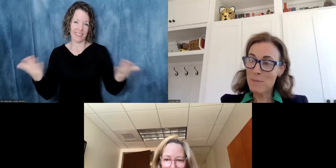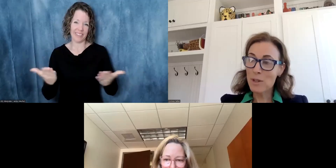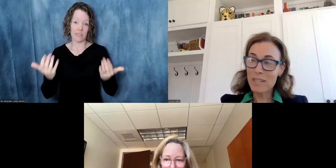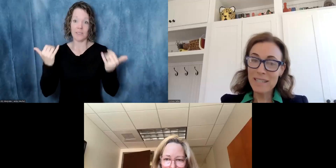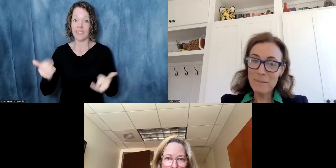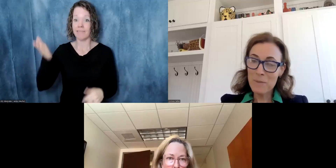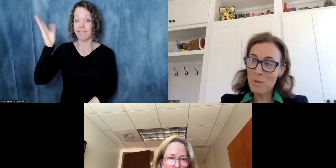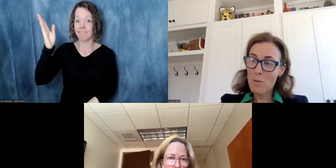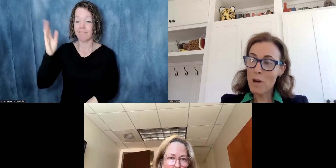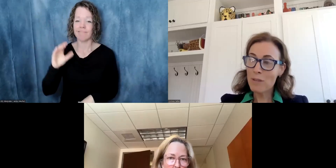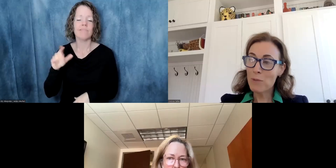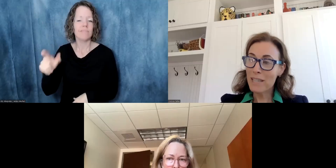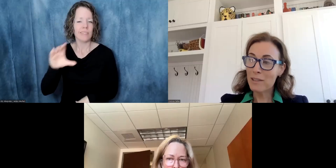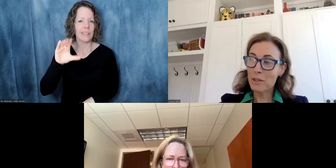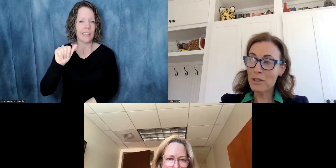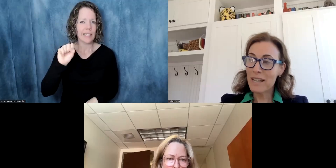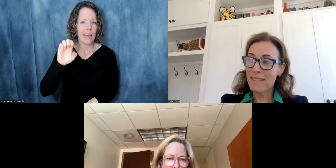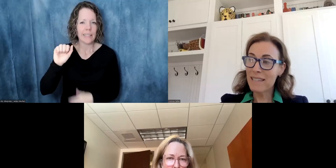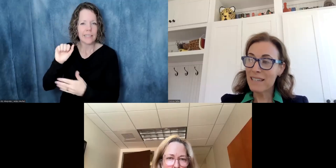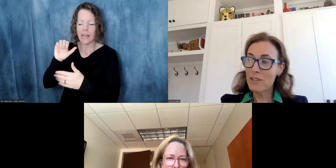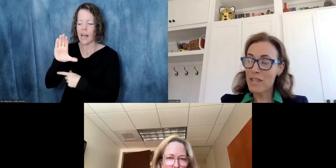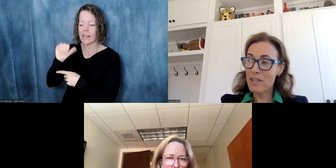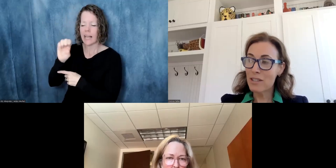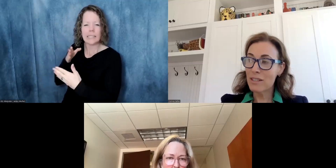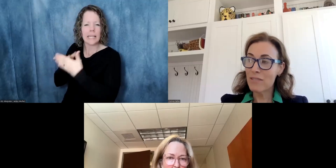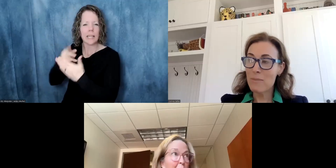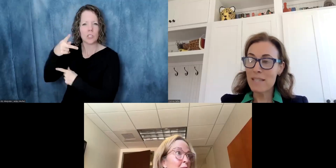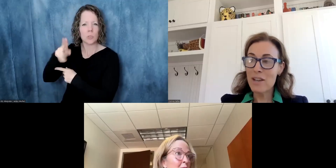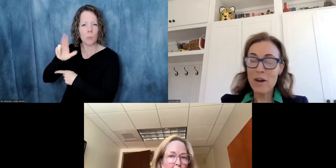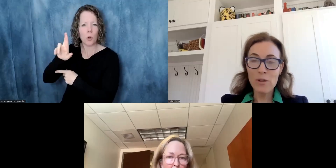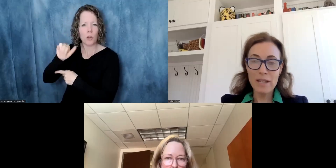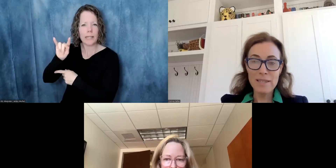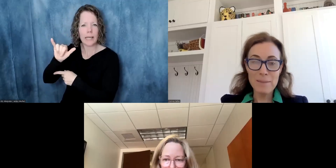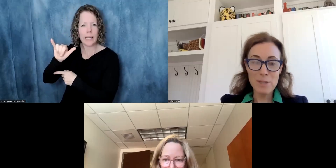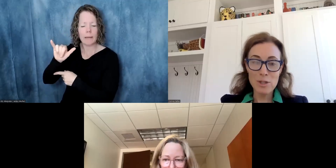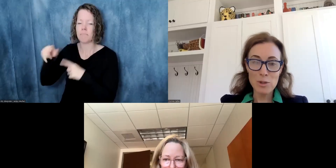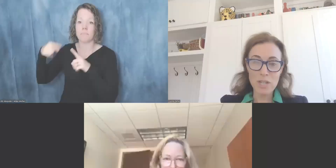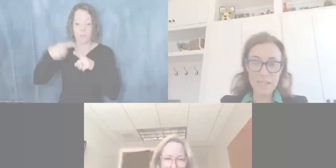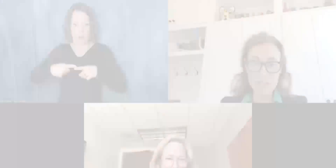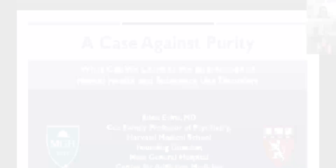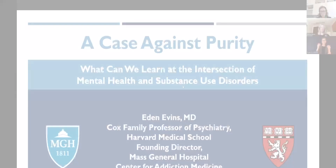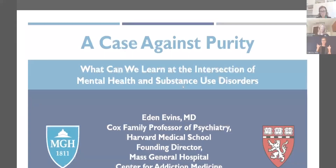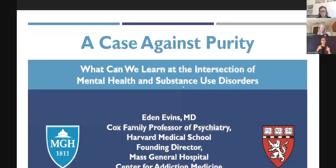Purity: What We Can Learn at The Intersection of Mental Health and Substance Use Challenges."